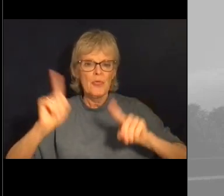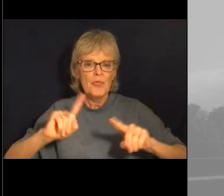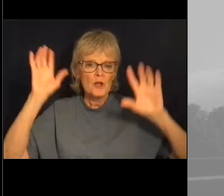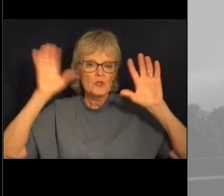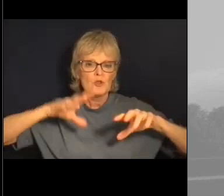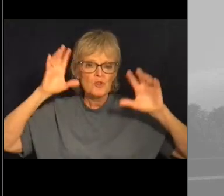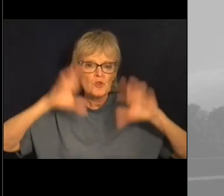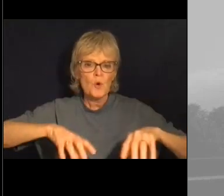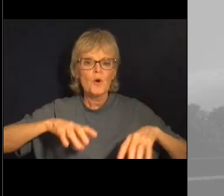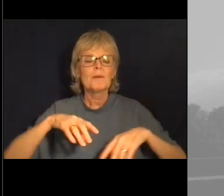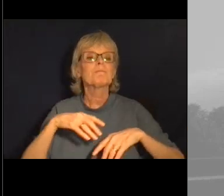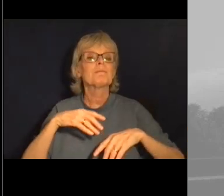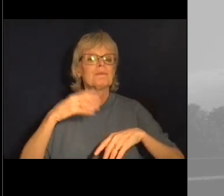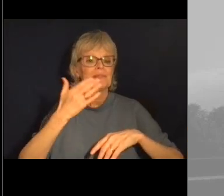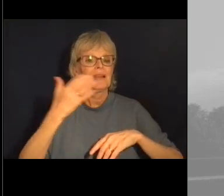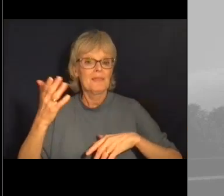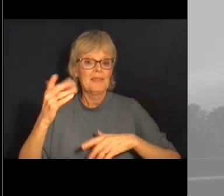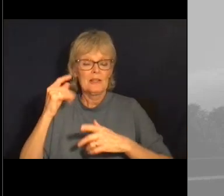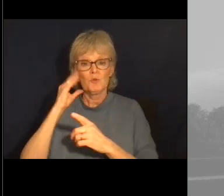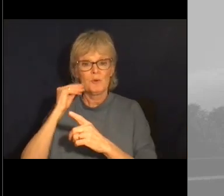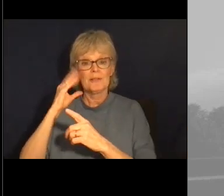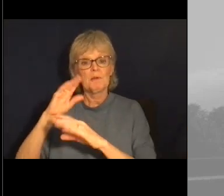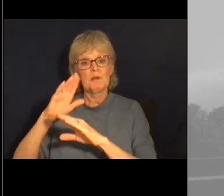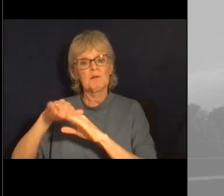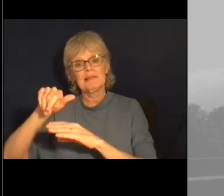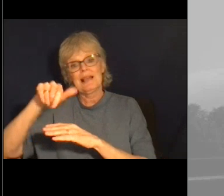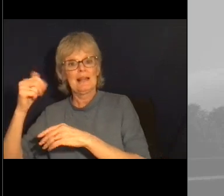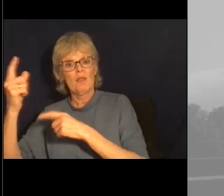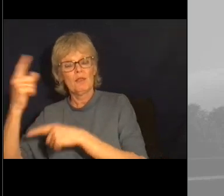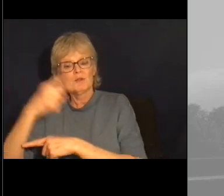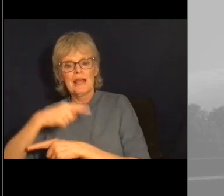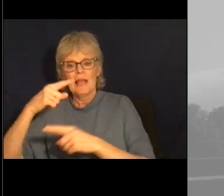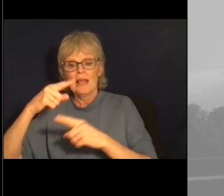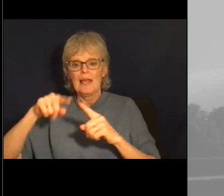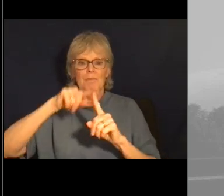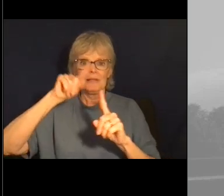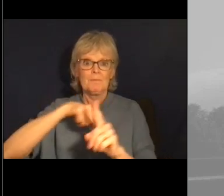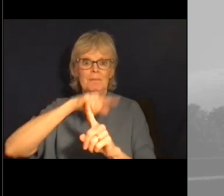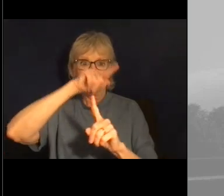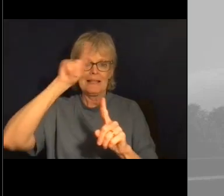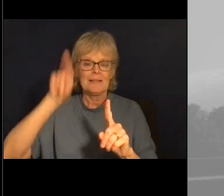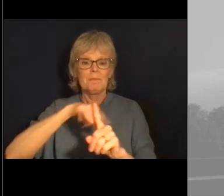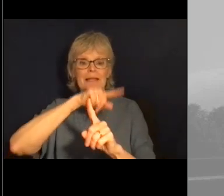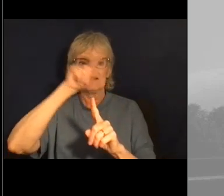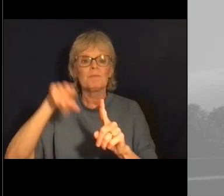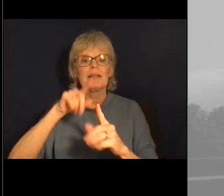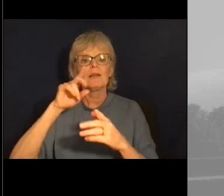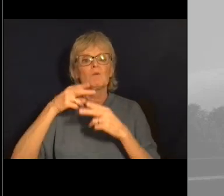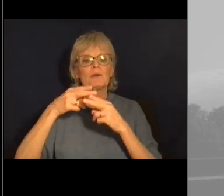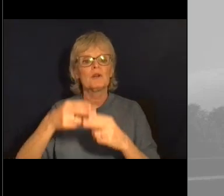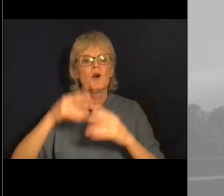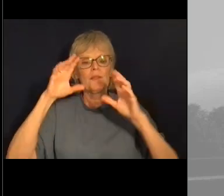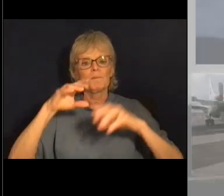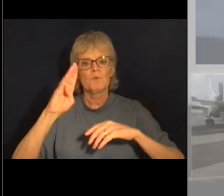on a non-hurricane type day. But they're all kind of spinning rotating around that center point. And that's why we call those the rain bands.